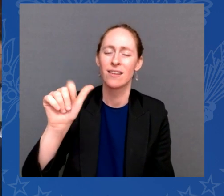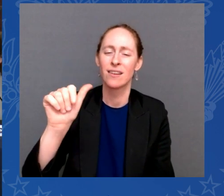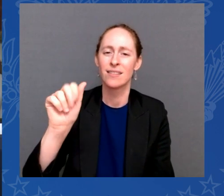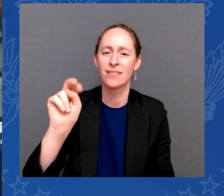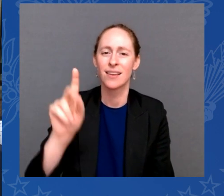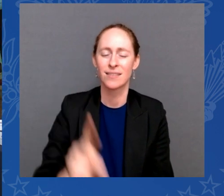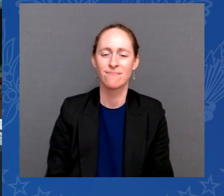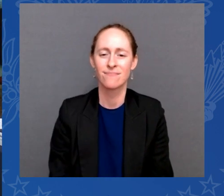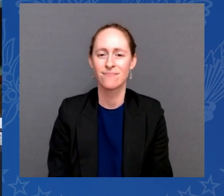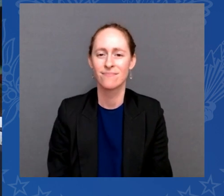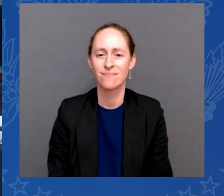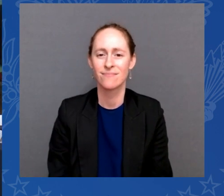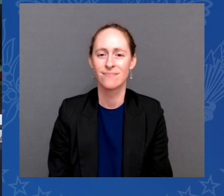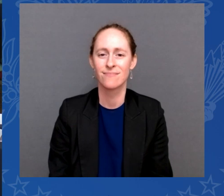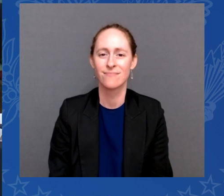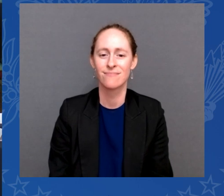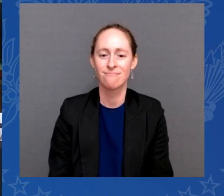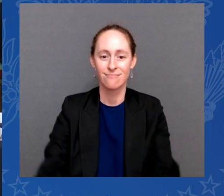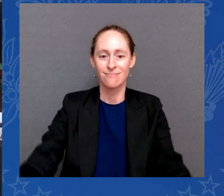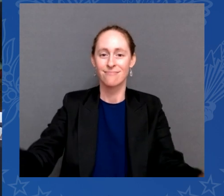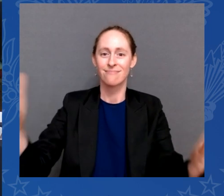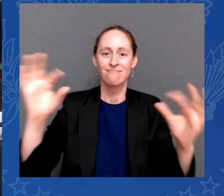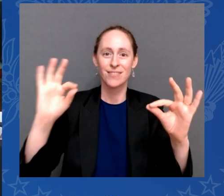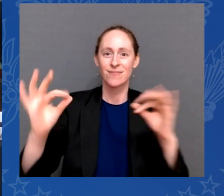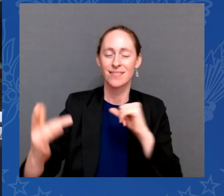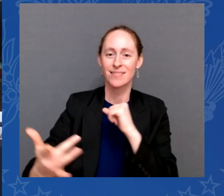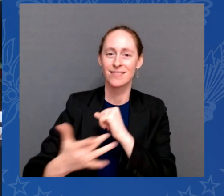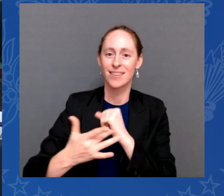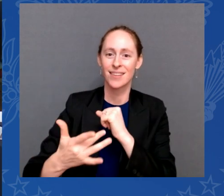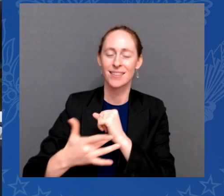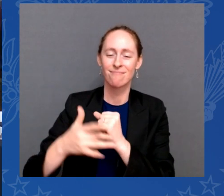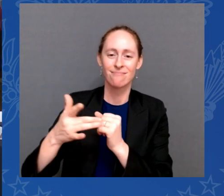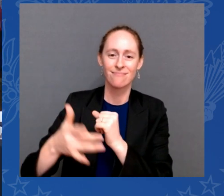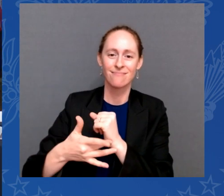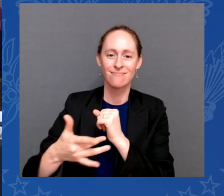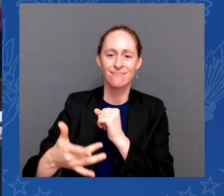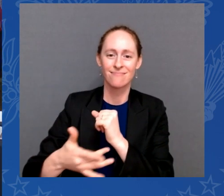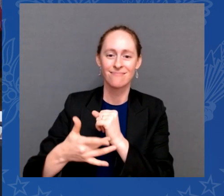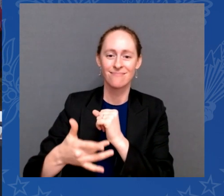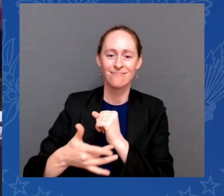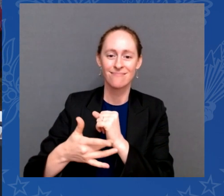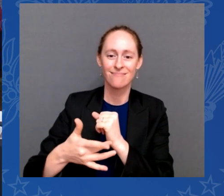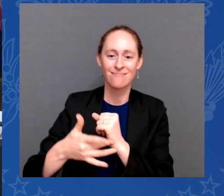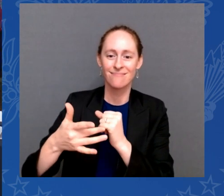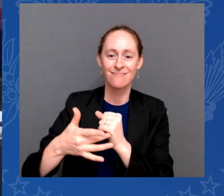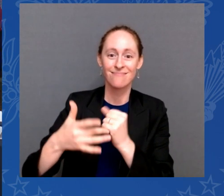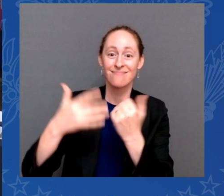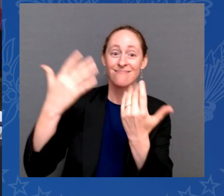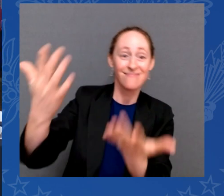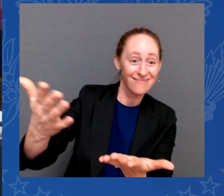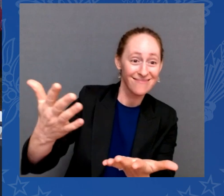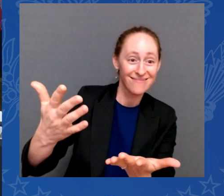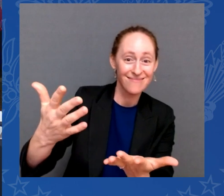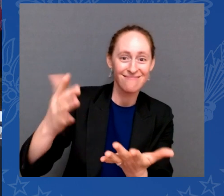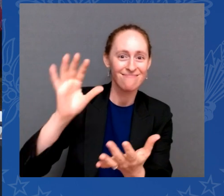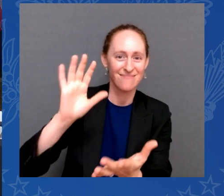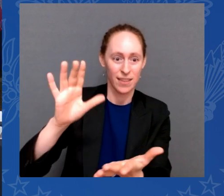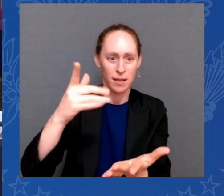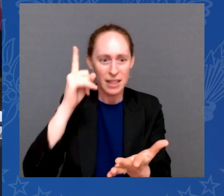we were supposed to be joined by Secretary McDonough. So, Secretary McDonough, if you are with us -- oh, look at that. Over to you, sir.